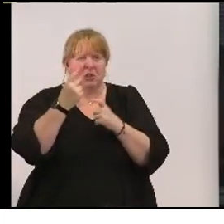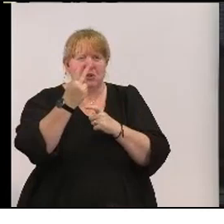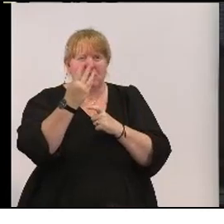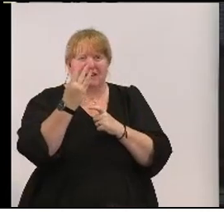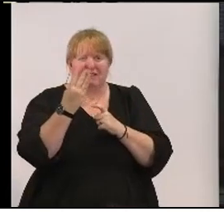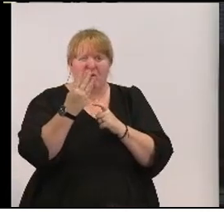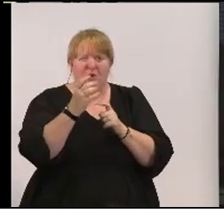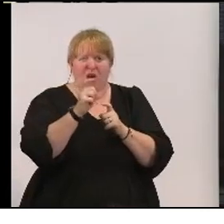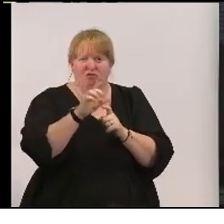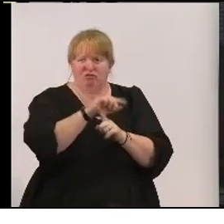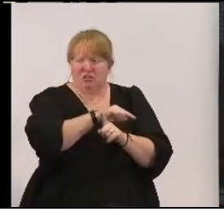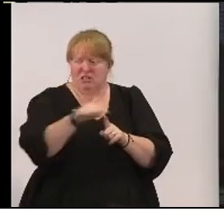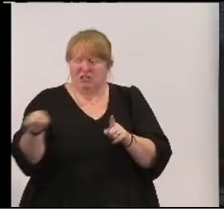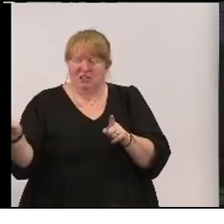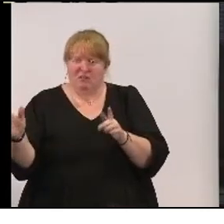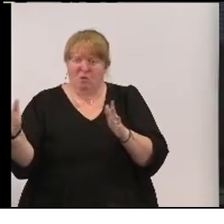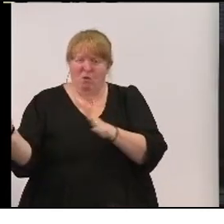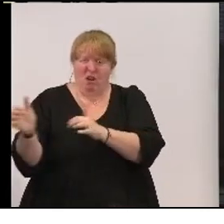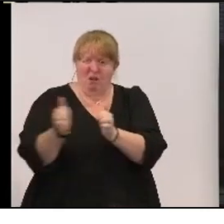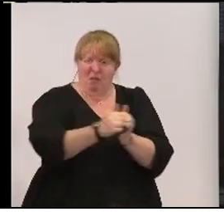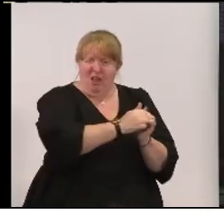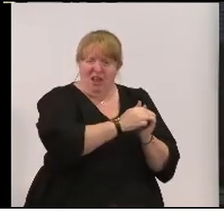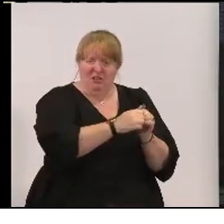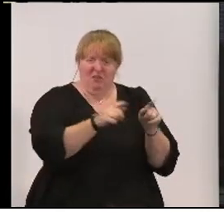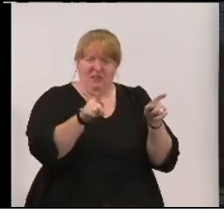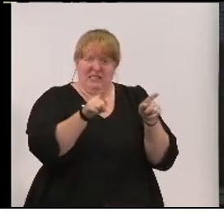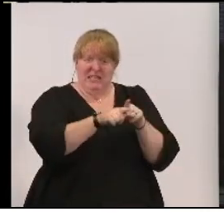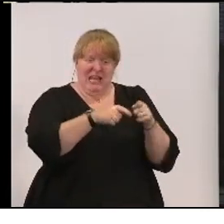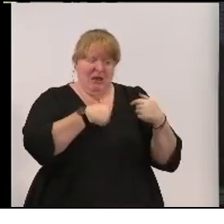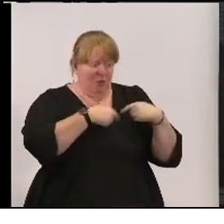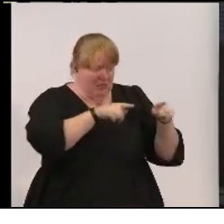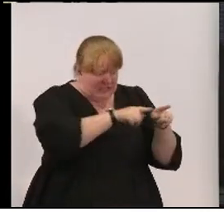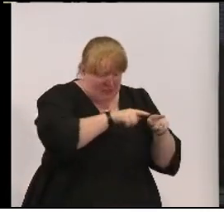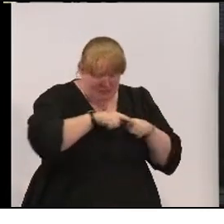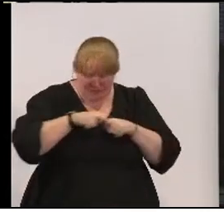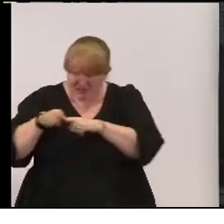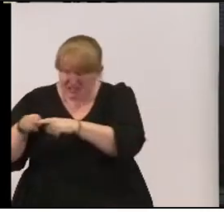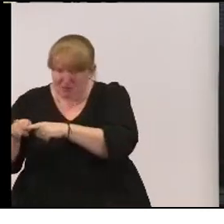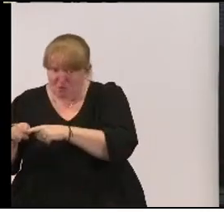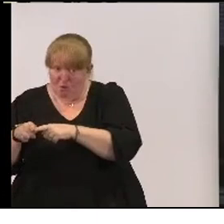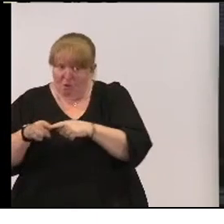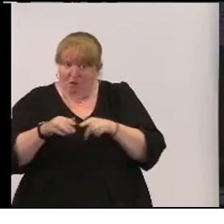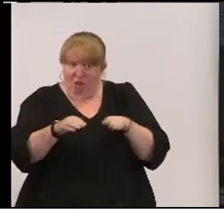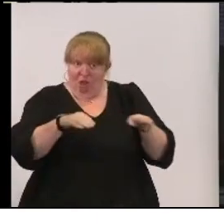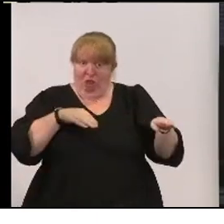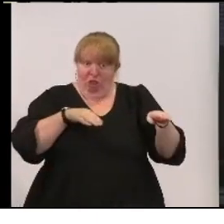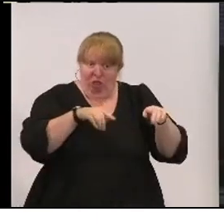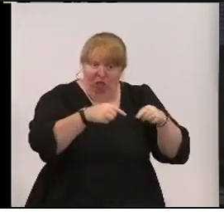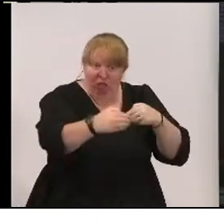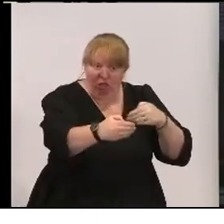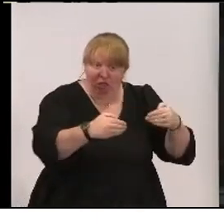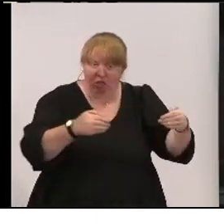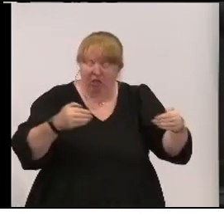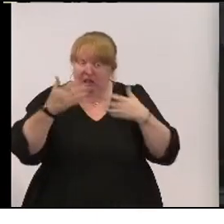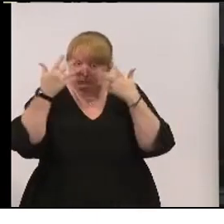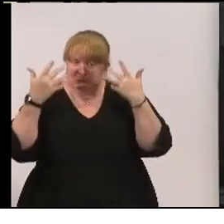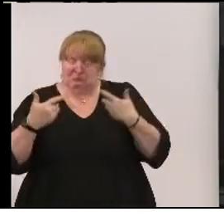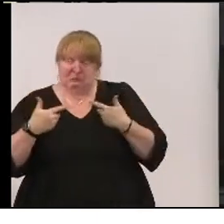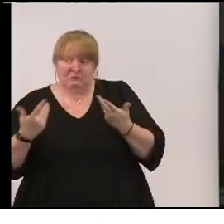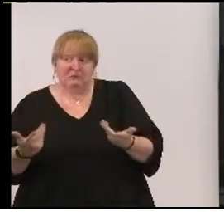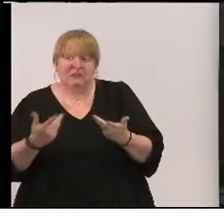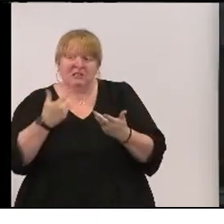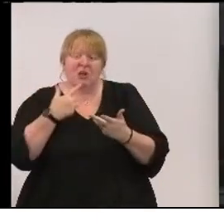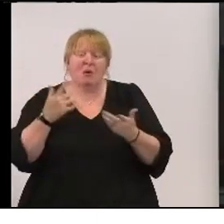confirmation if they are on the same page with us. So what I can only encourage really is members